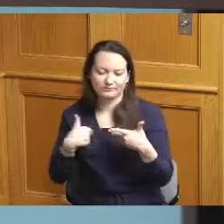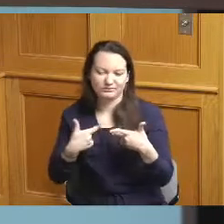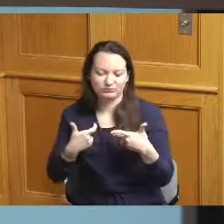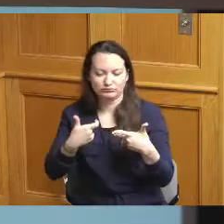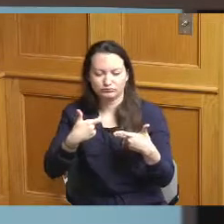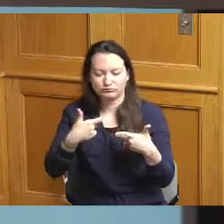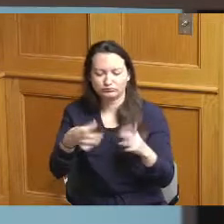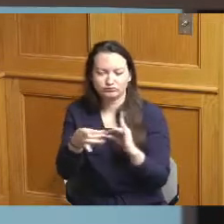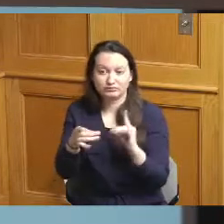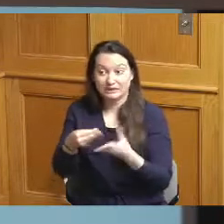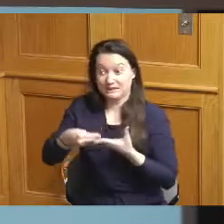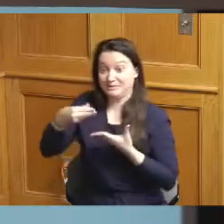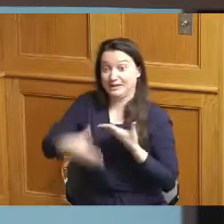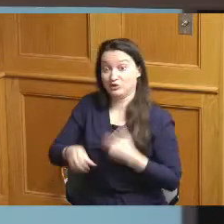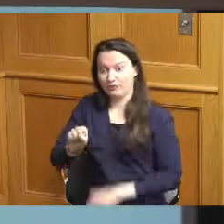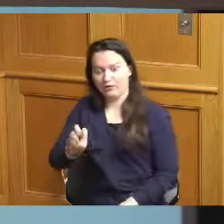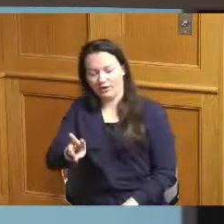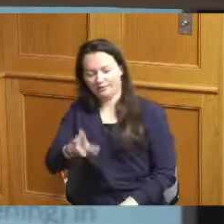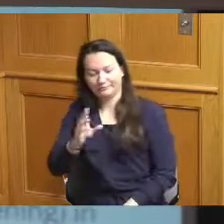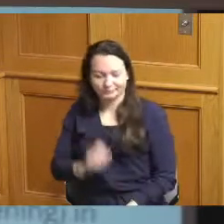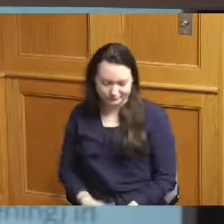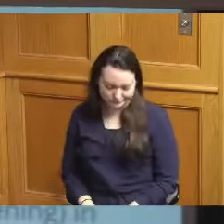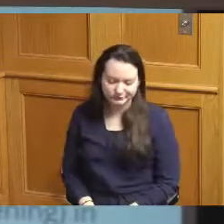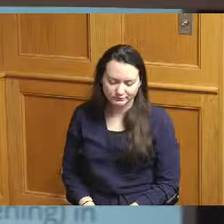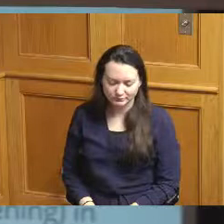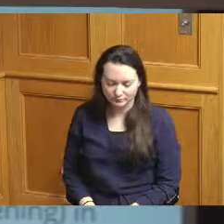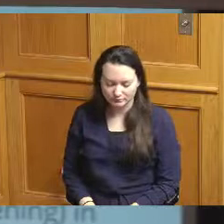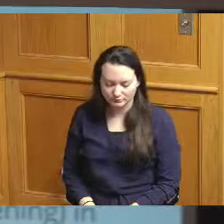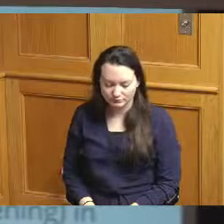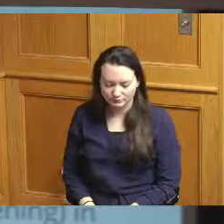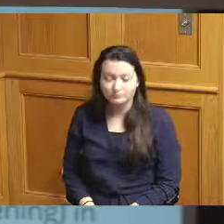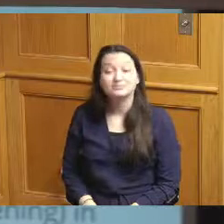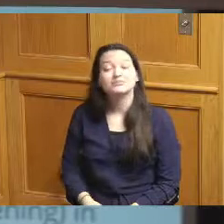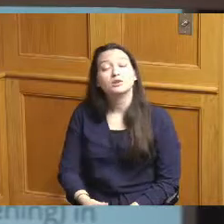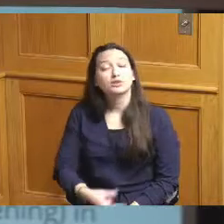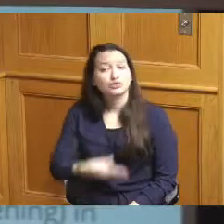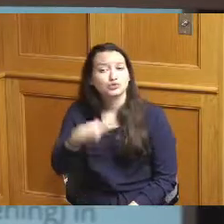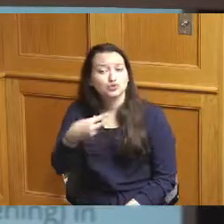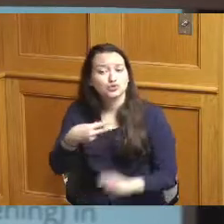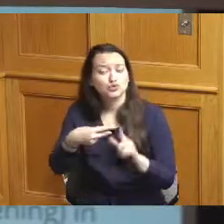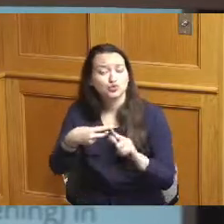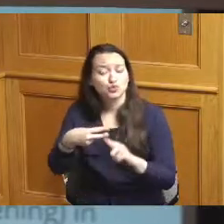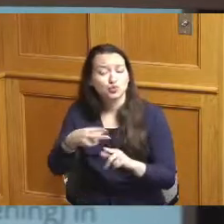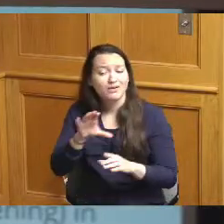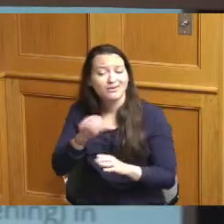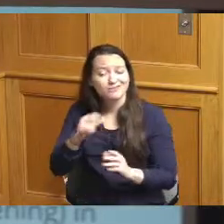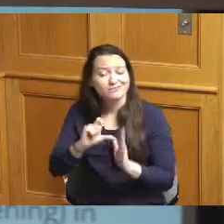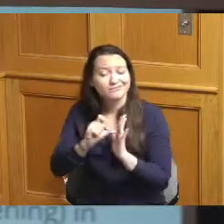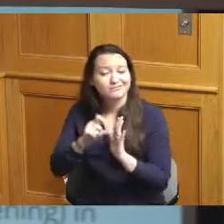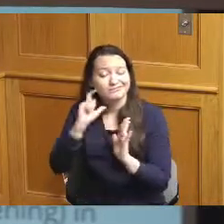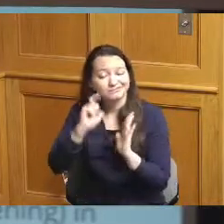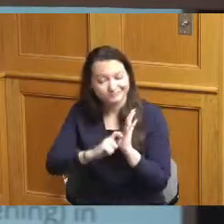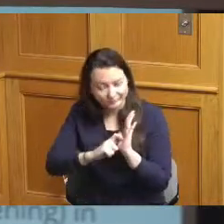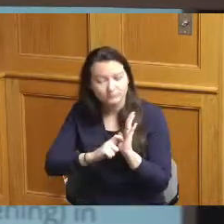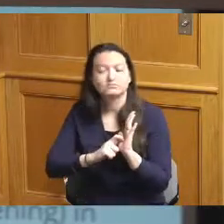the really expensive software so there are two companies though that we want to highlight that